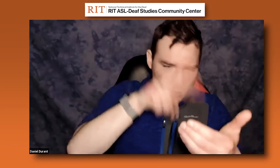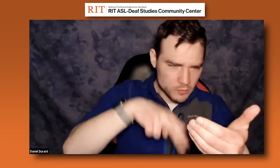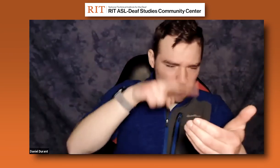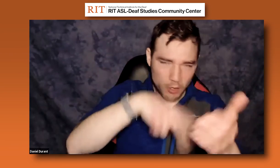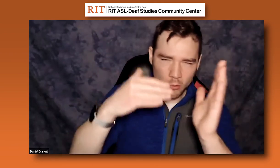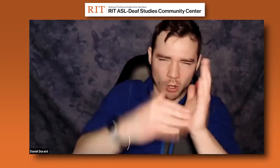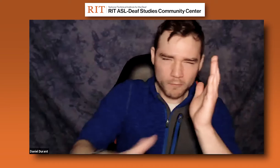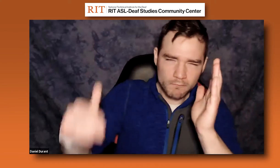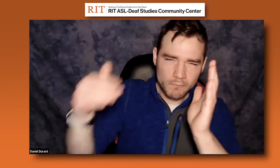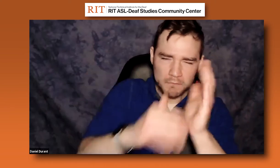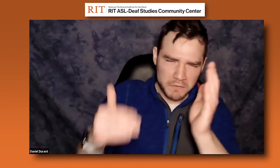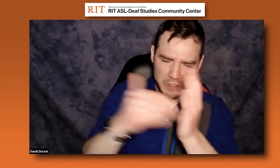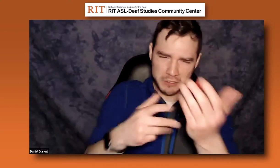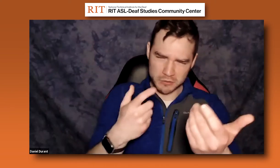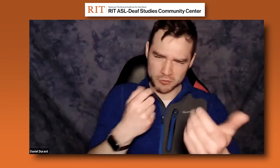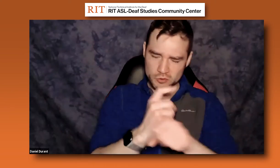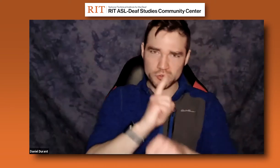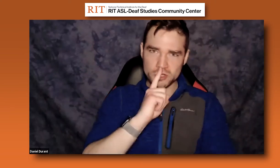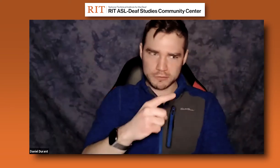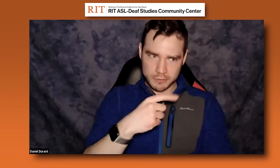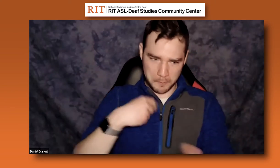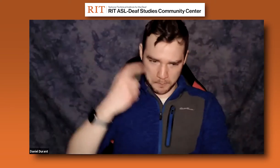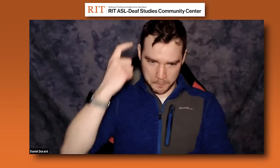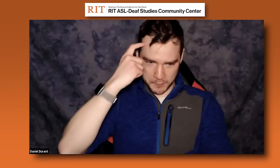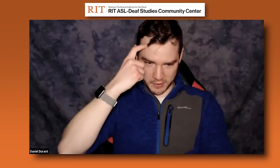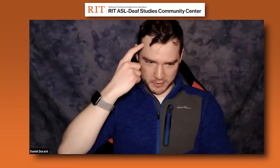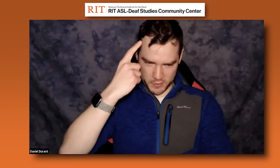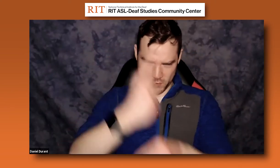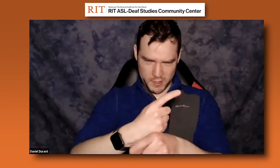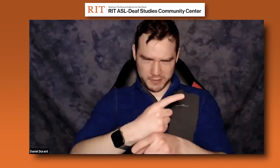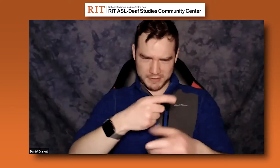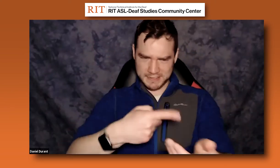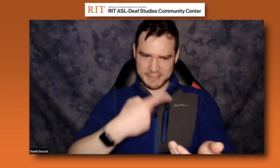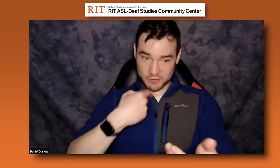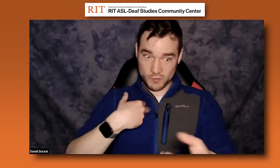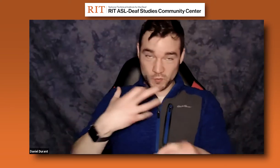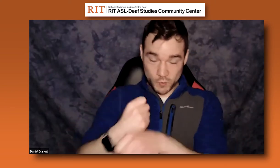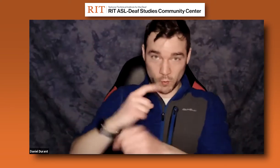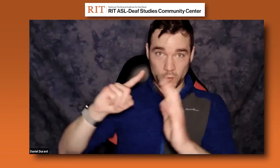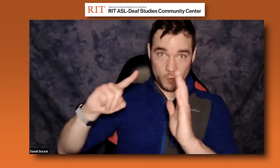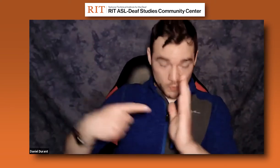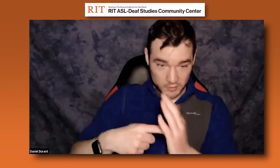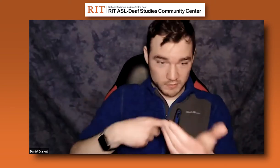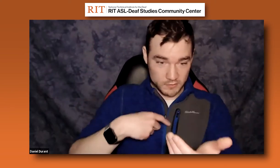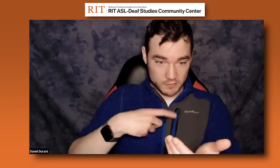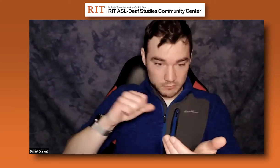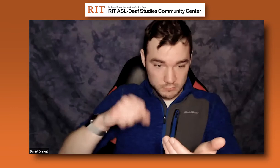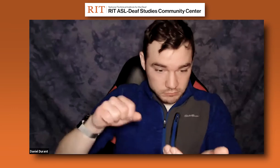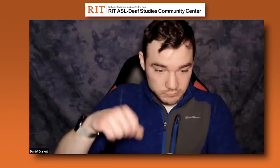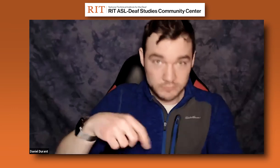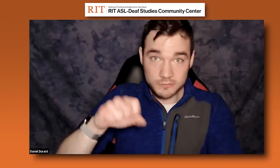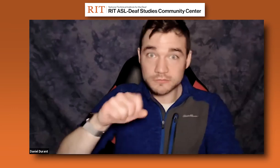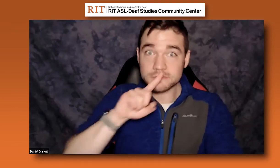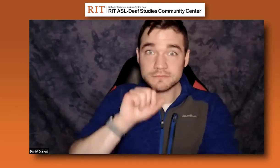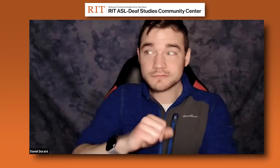so I had to read it over and over again just to double-check, to make sure that I really got that role,